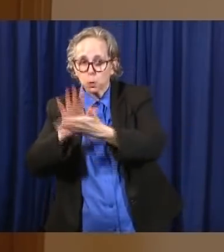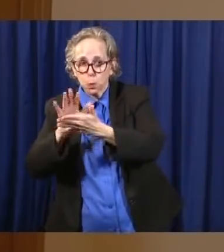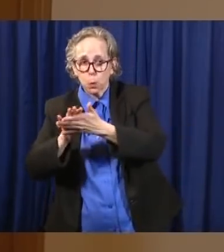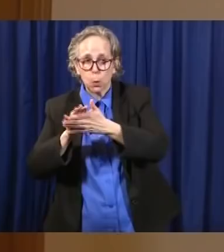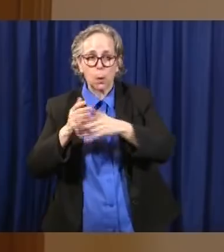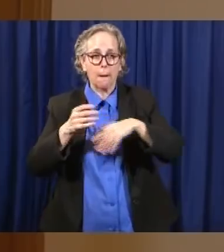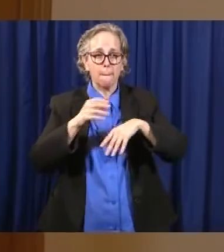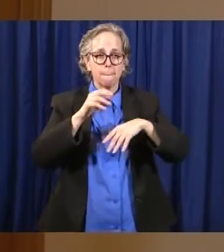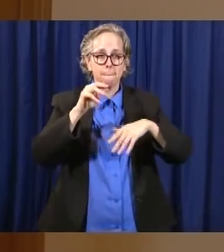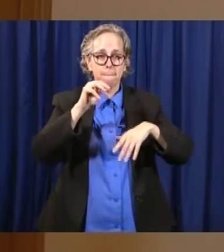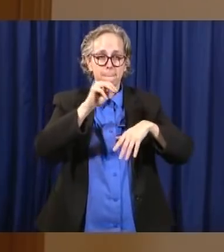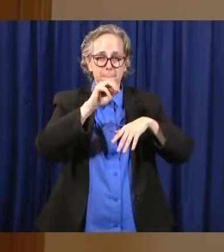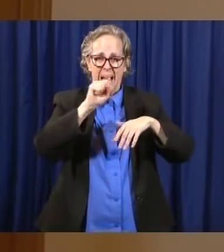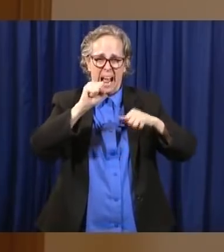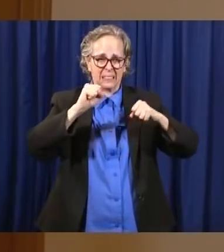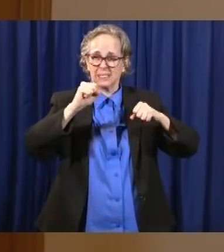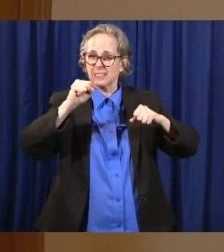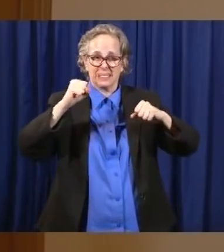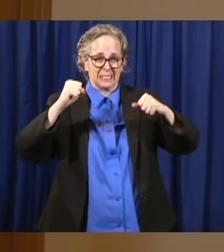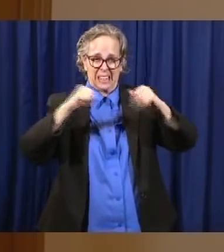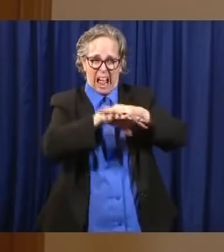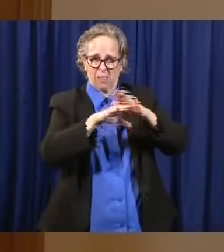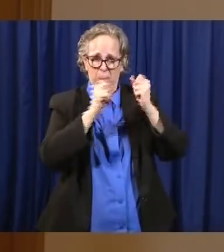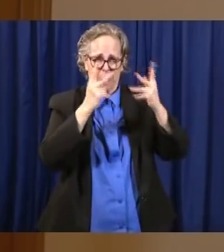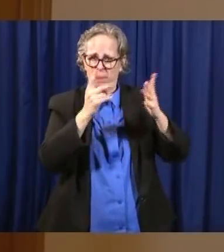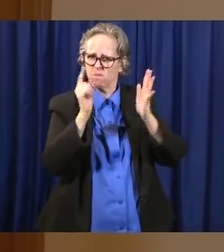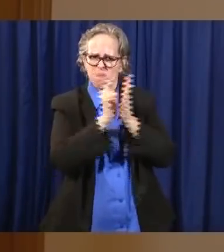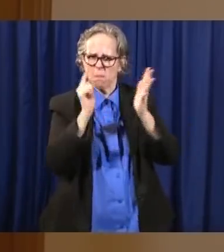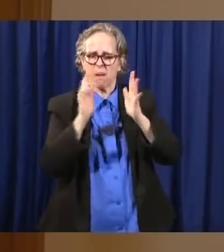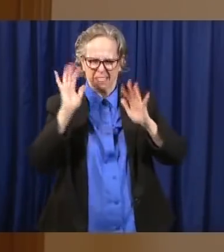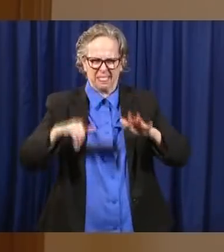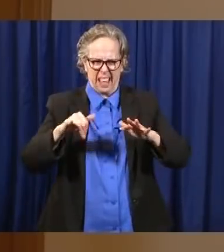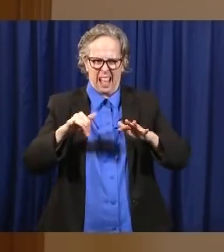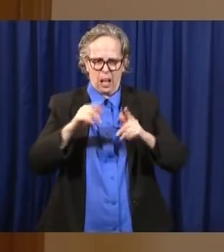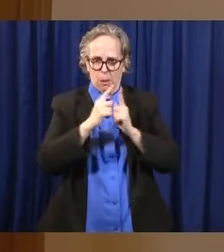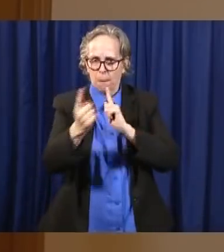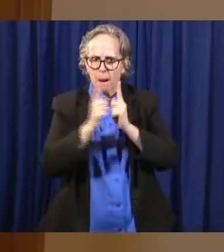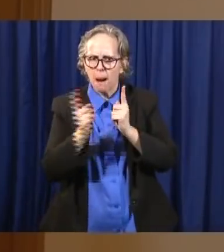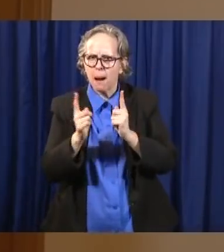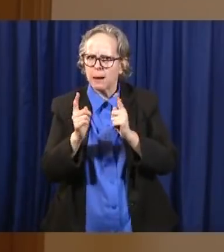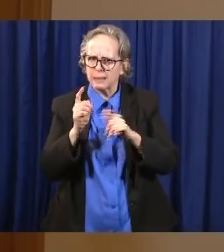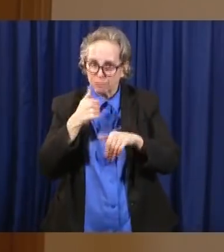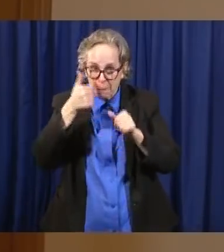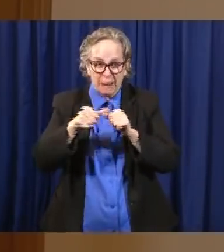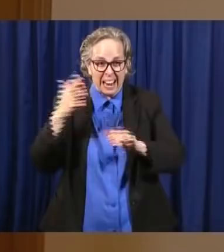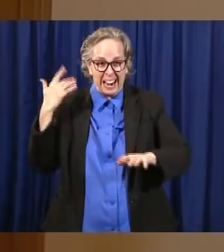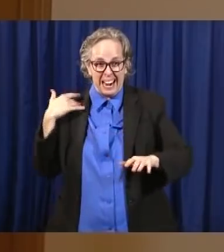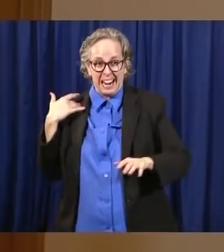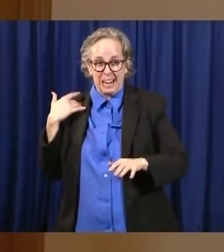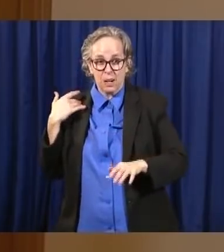NATIONAL PANDEMIC GUIDANCE PLAN. THOSE ARE SWISS CHEESE EFFORTS OF LIMITING MASS GATHERINGS TO CLOSING SCHOOLS TO ALL THE